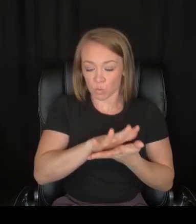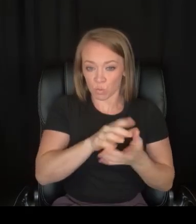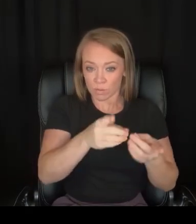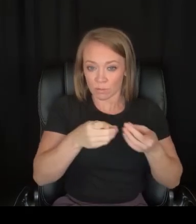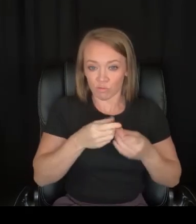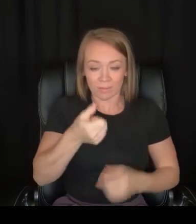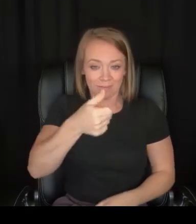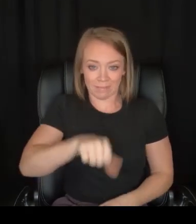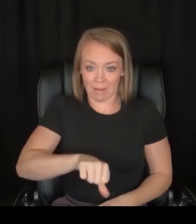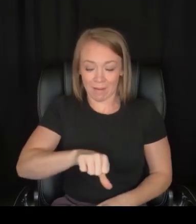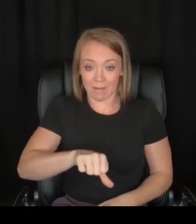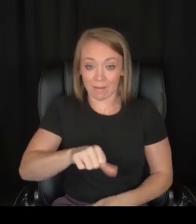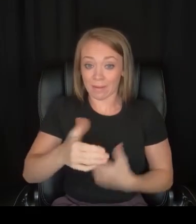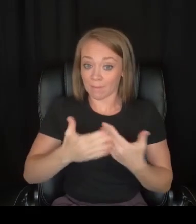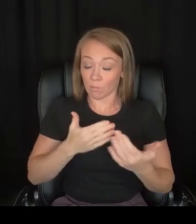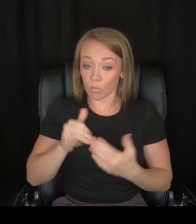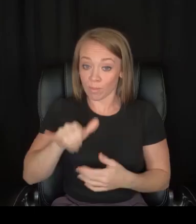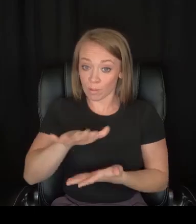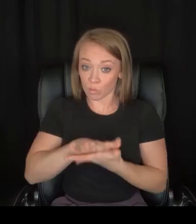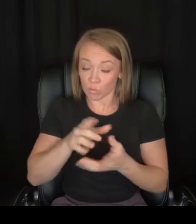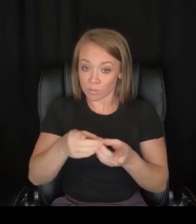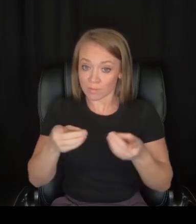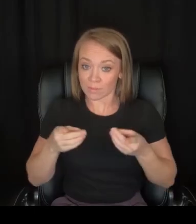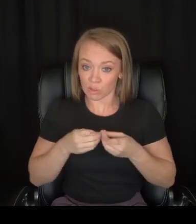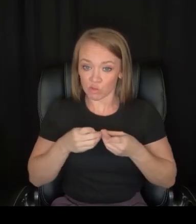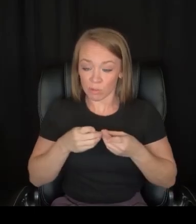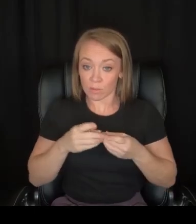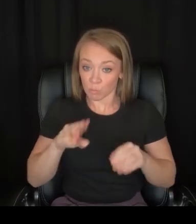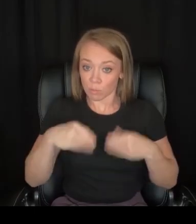students over 2 miles away, it argued that the student didn't need